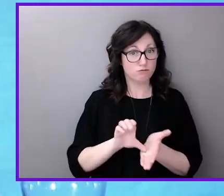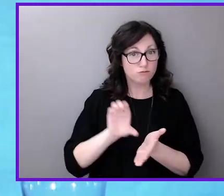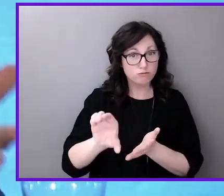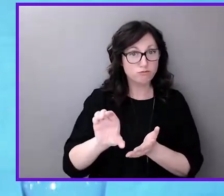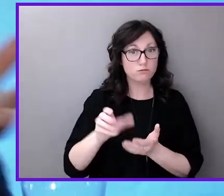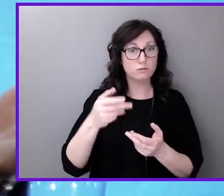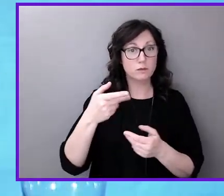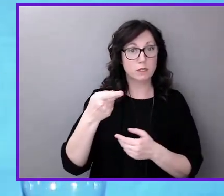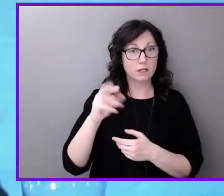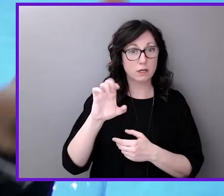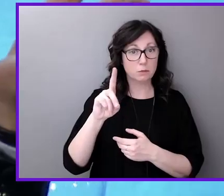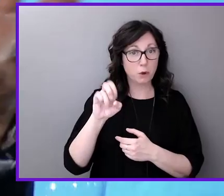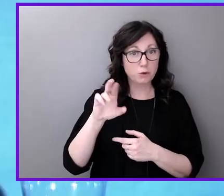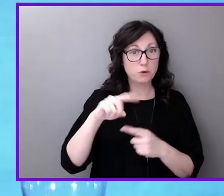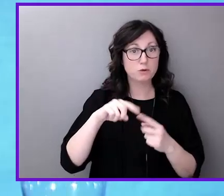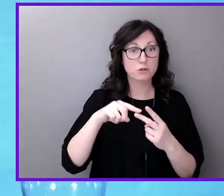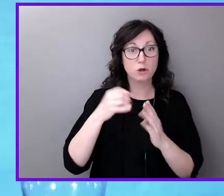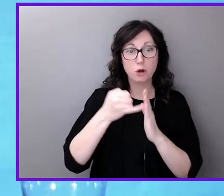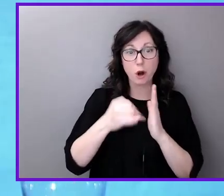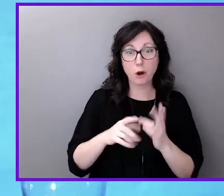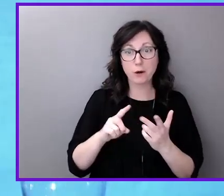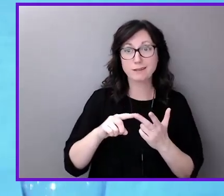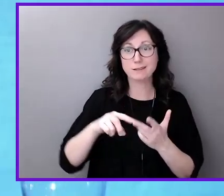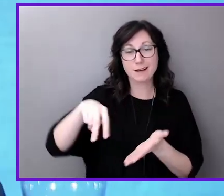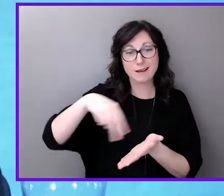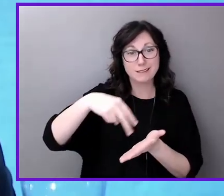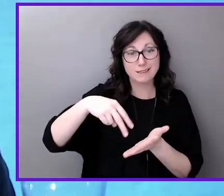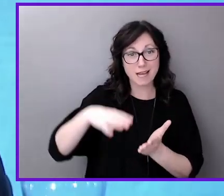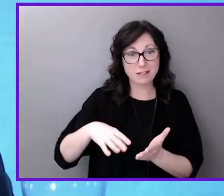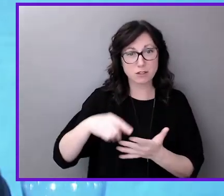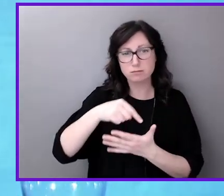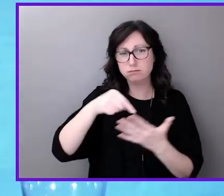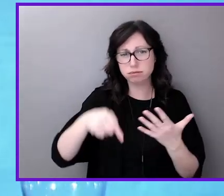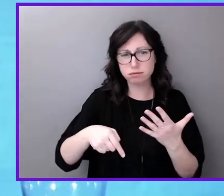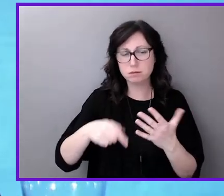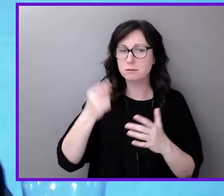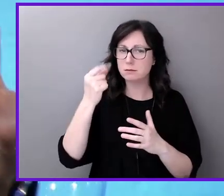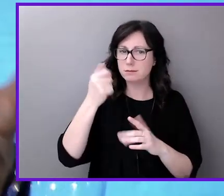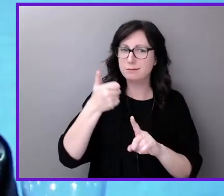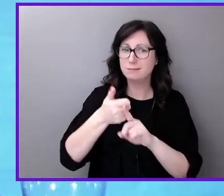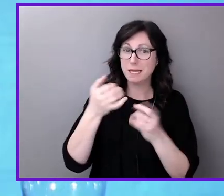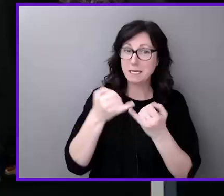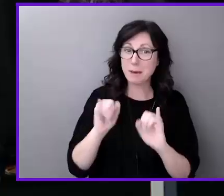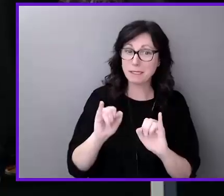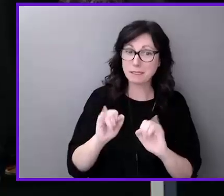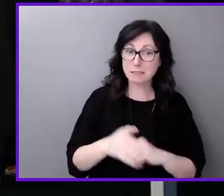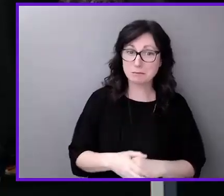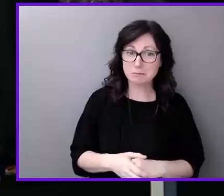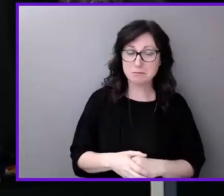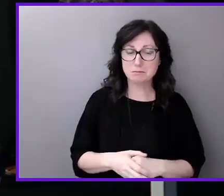independent artists, choreographers and the like involved in the performing arts.